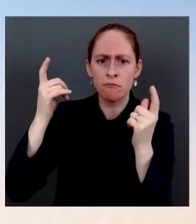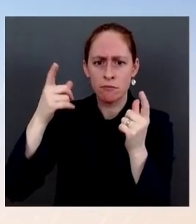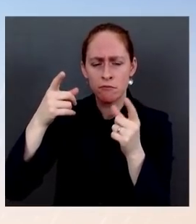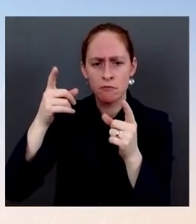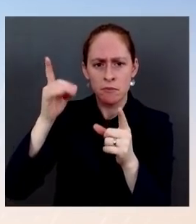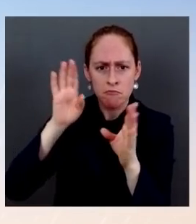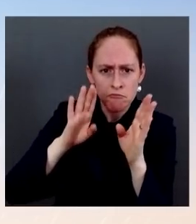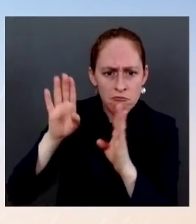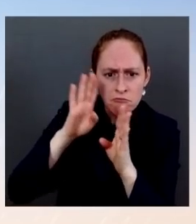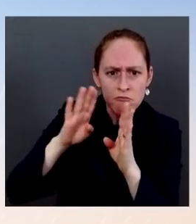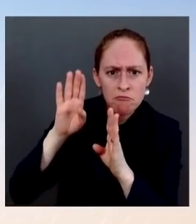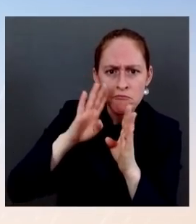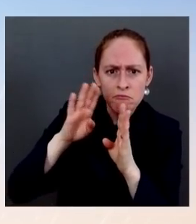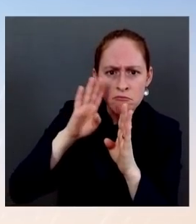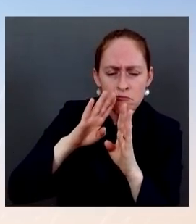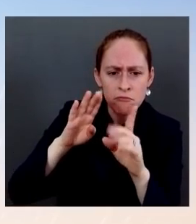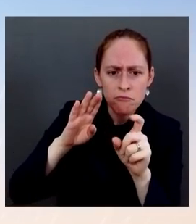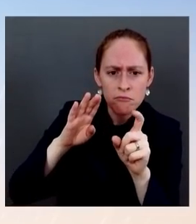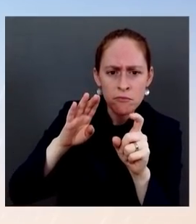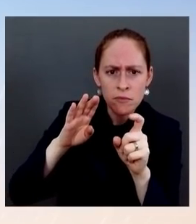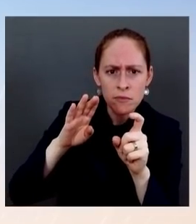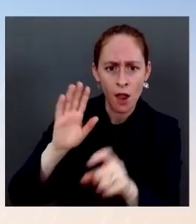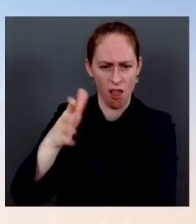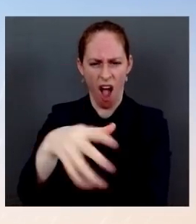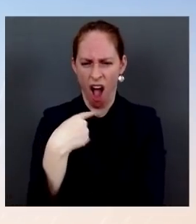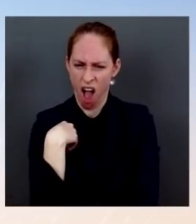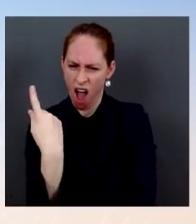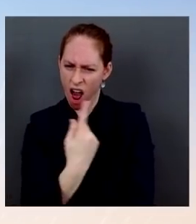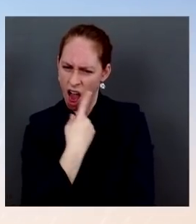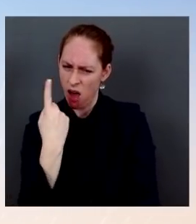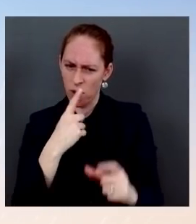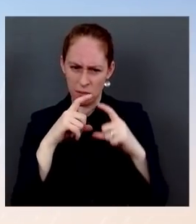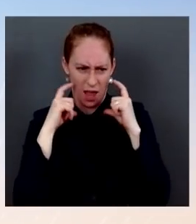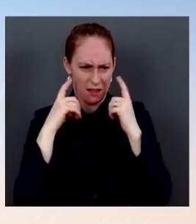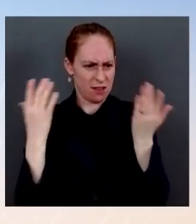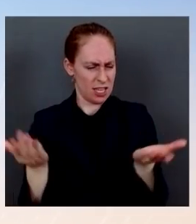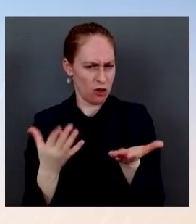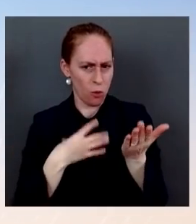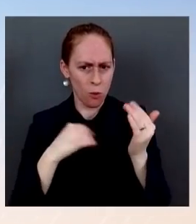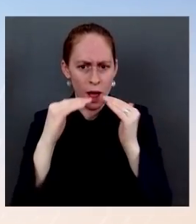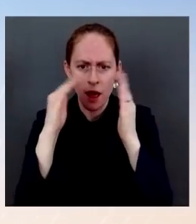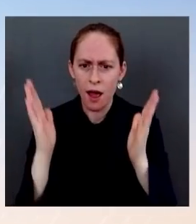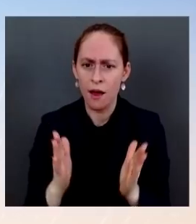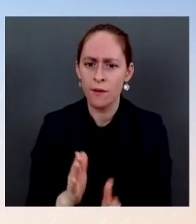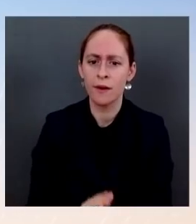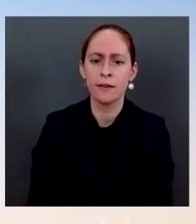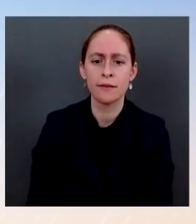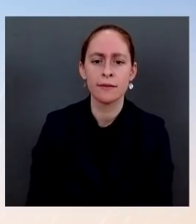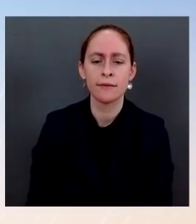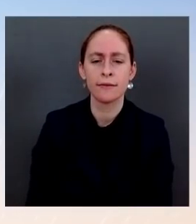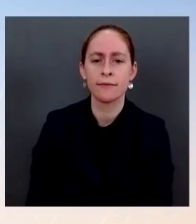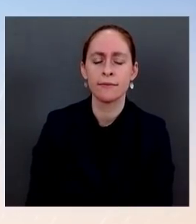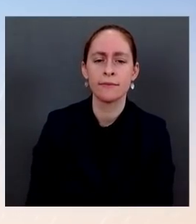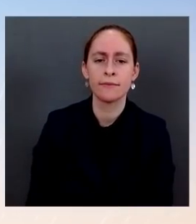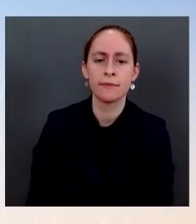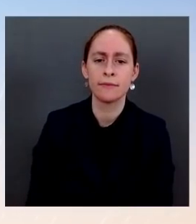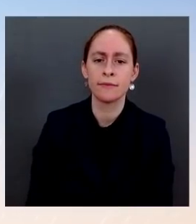on voting rights legislation by MLK Day. Does the President believe that's realistic or possible? And is he committed to that timeline?